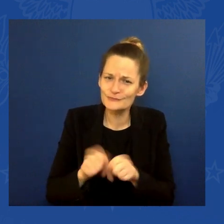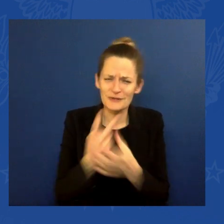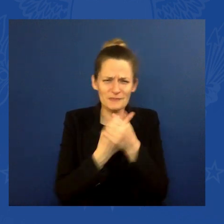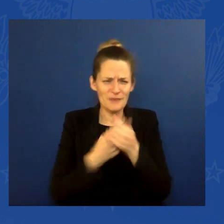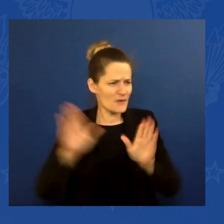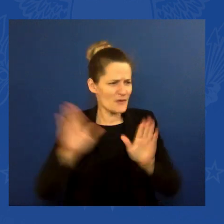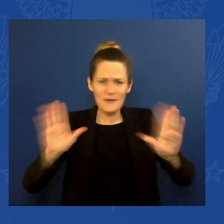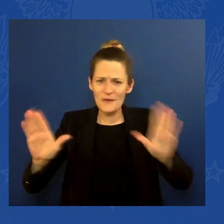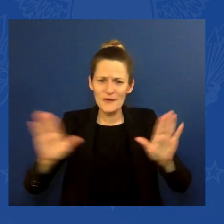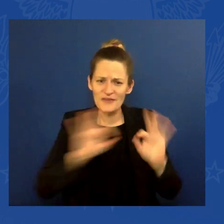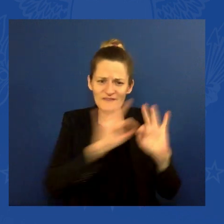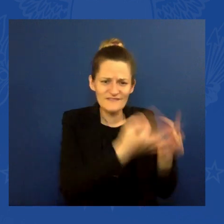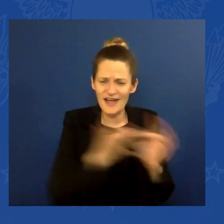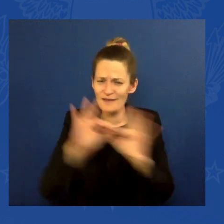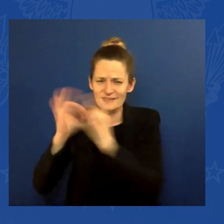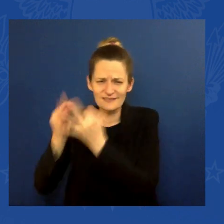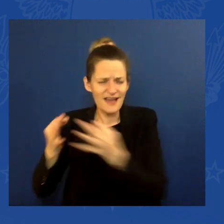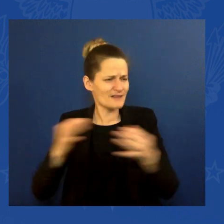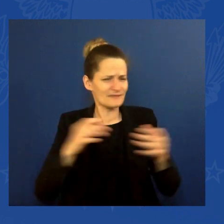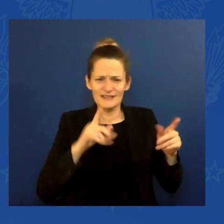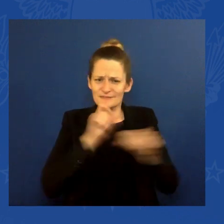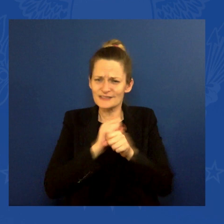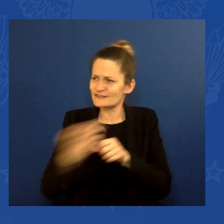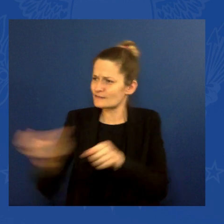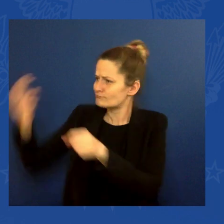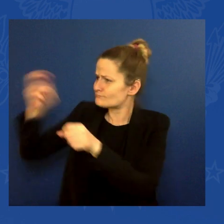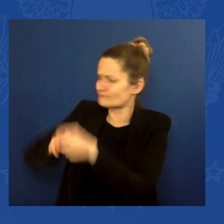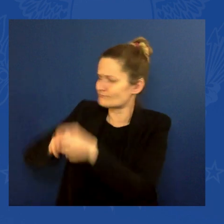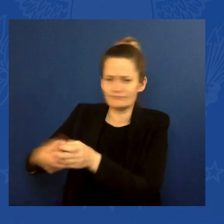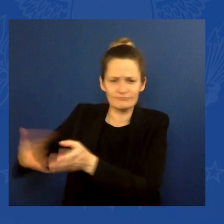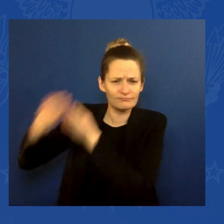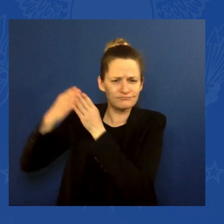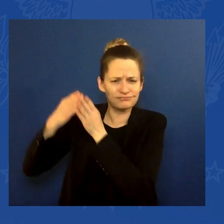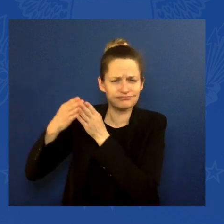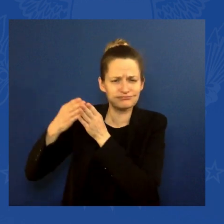But I wonder, in all their dreams, whether they could have ever dreamt